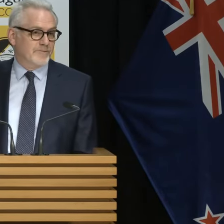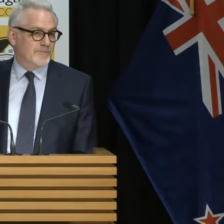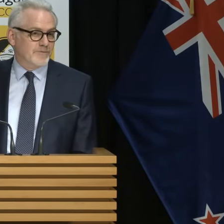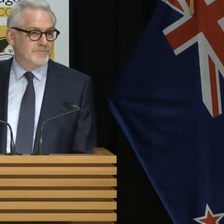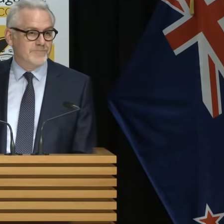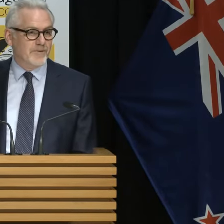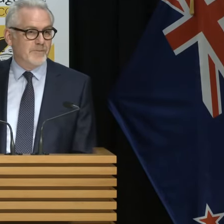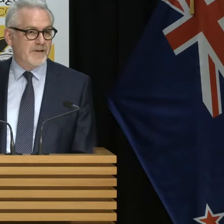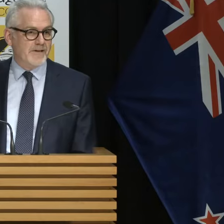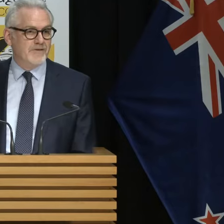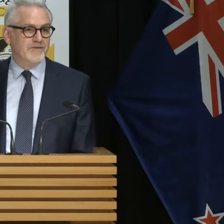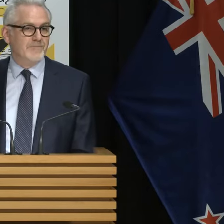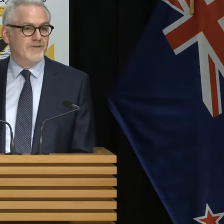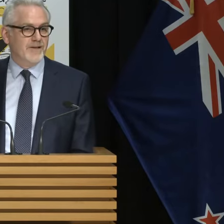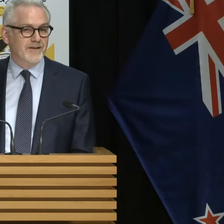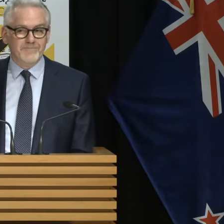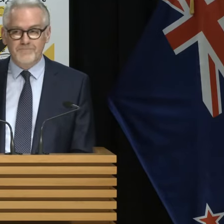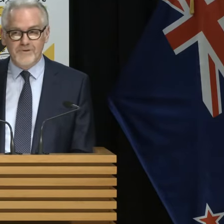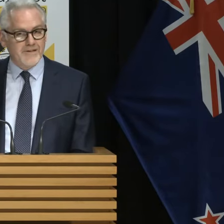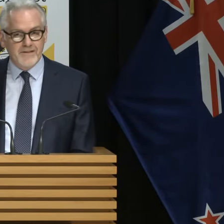roles and it needs to be worked through, but absolutely, there